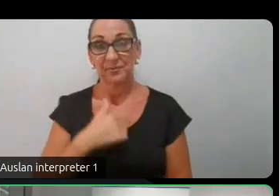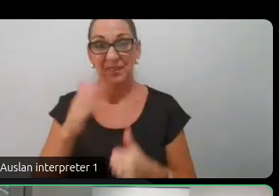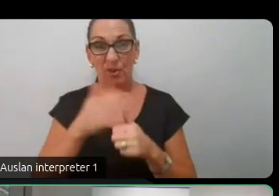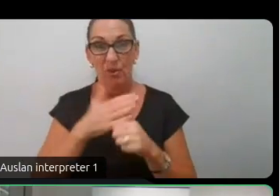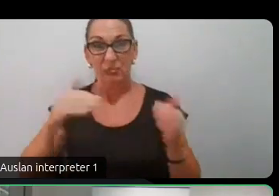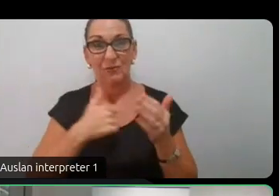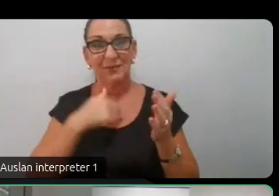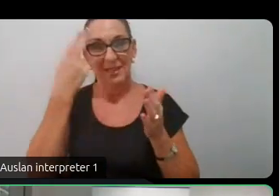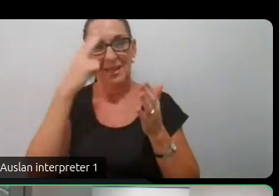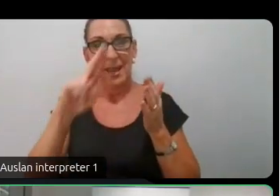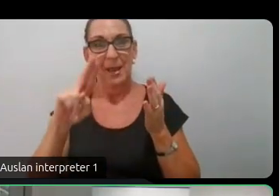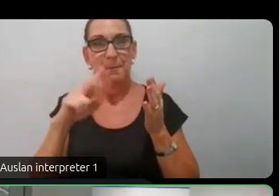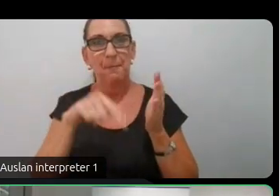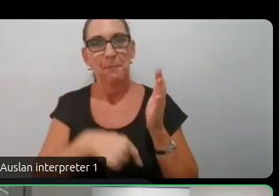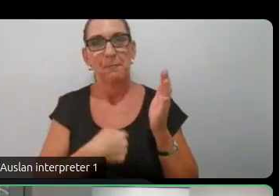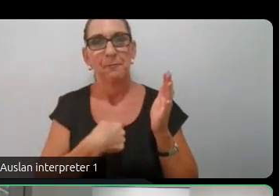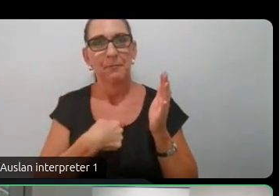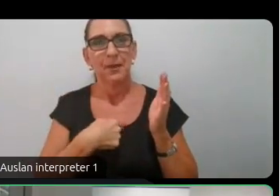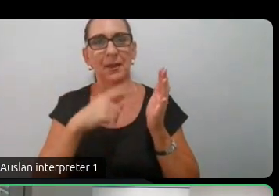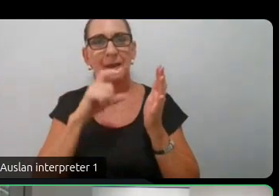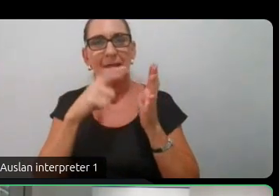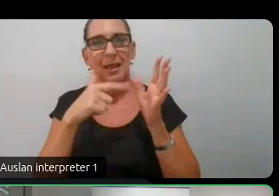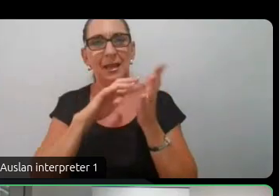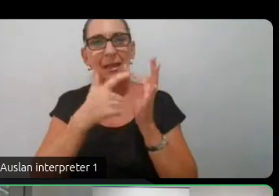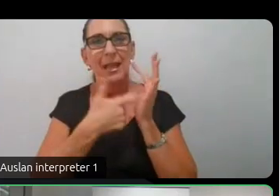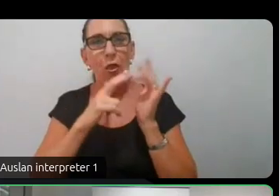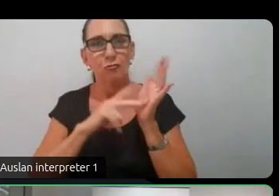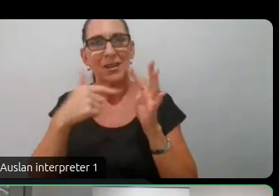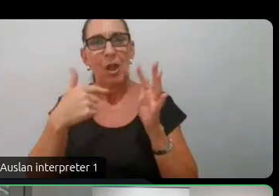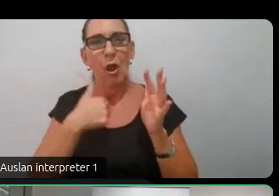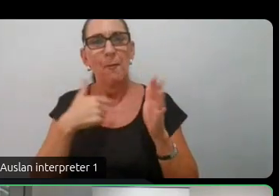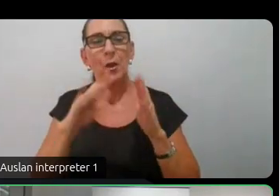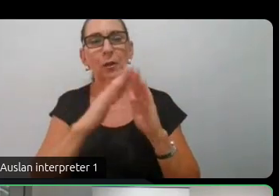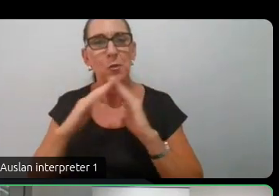name is Katherine Gorter. I'm the community legal education coordinator here at Legal Aid Queensland